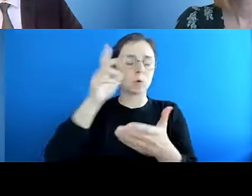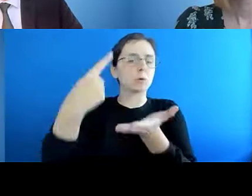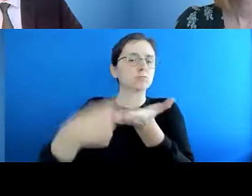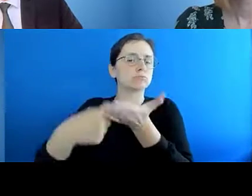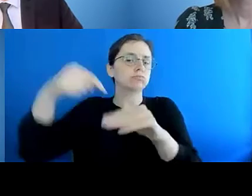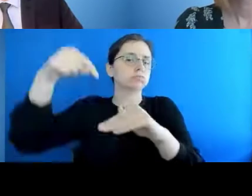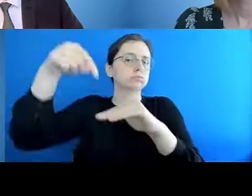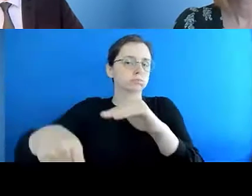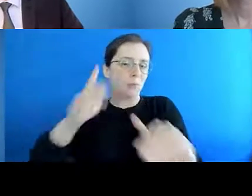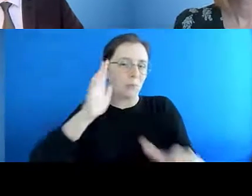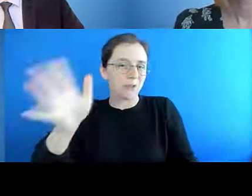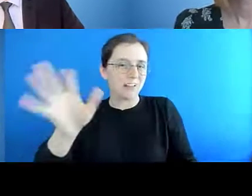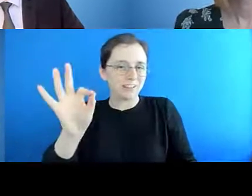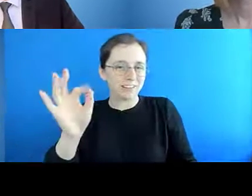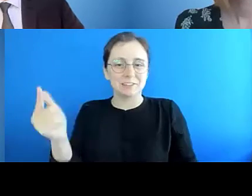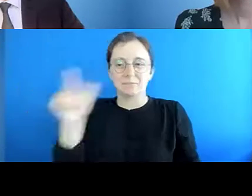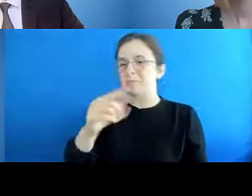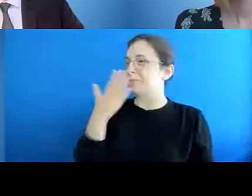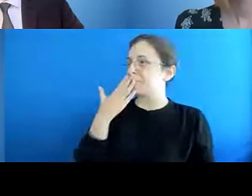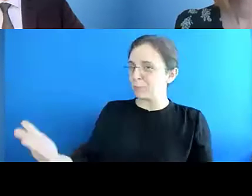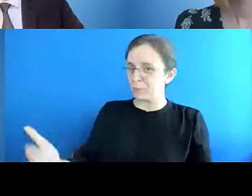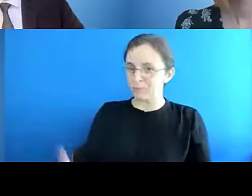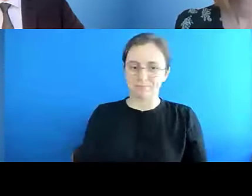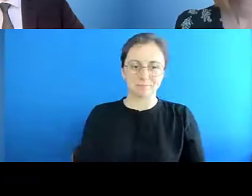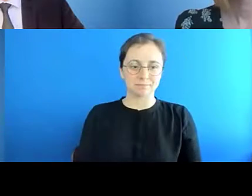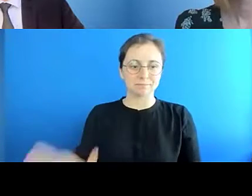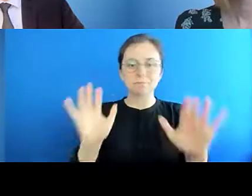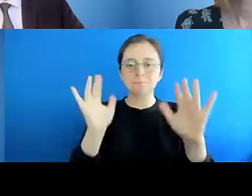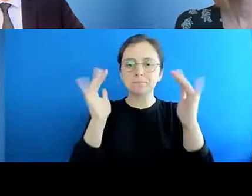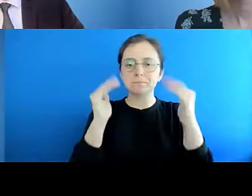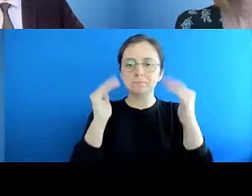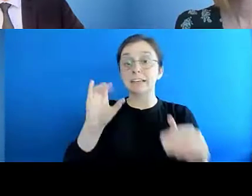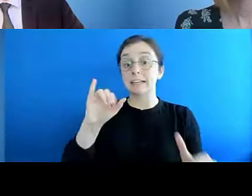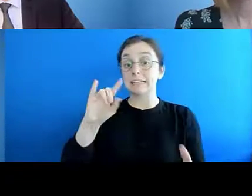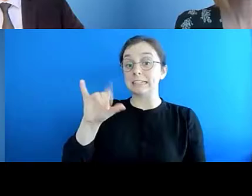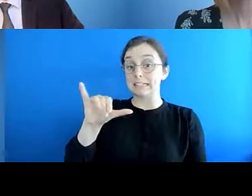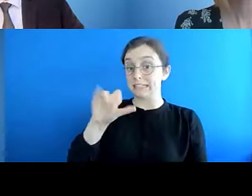Elyse Sullivan: Thank you. Let's see. Cindy, next question is for you.